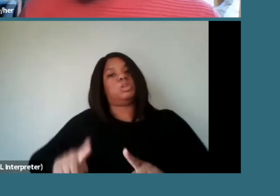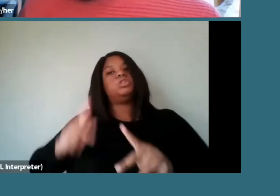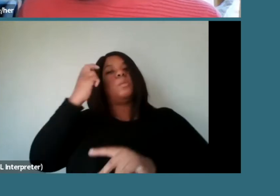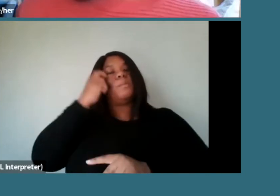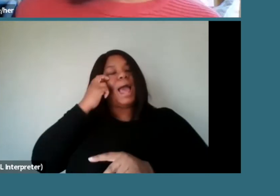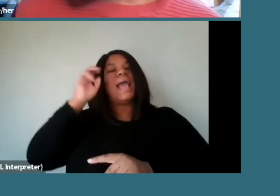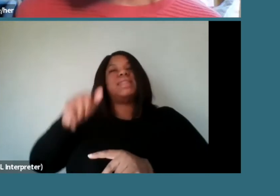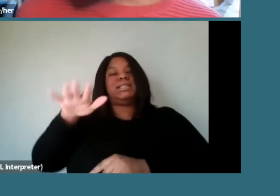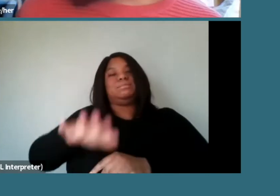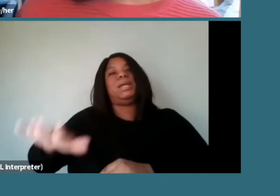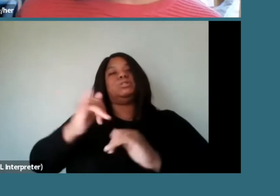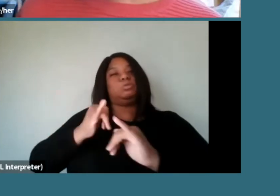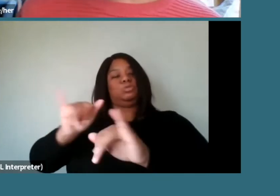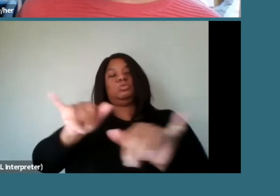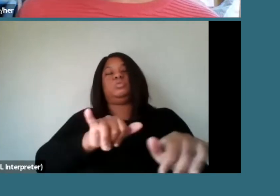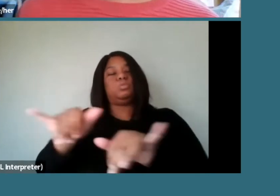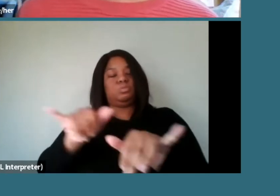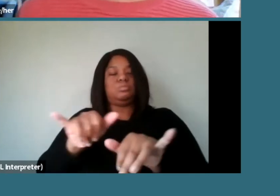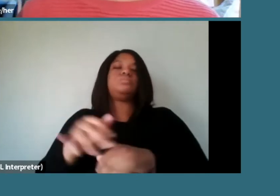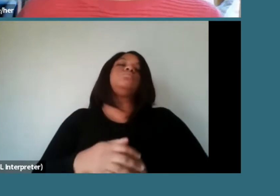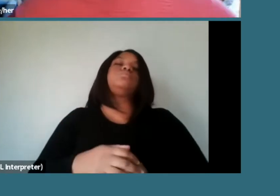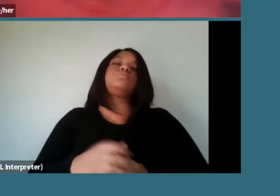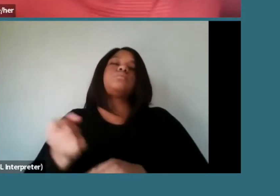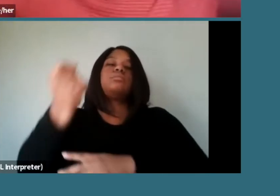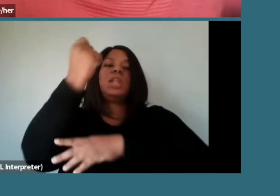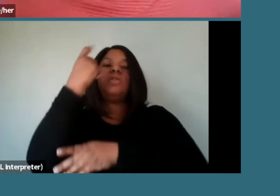Because I understand we have so much, like,